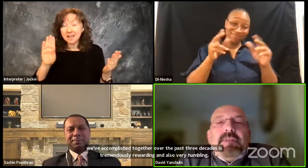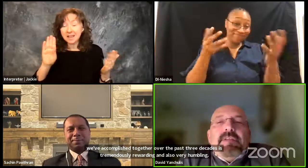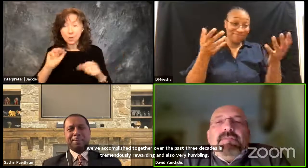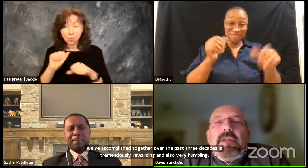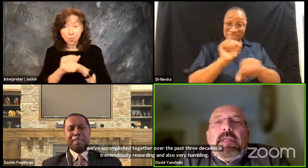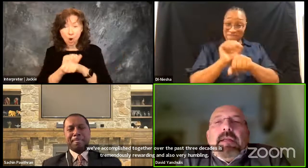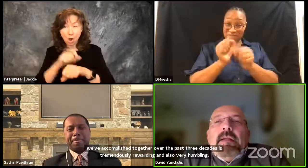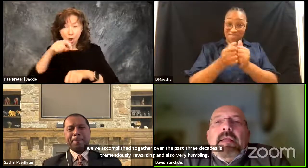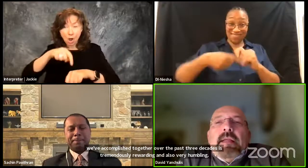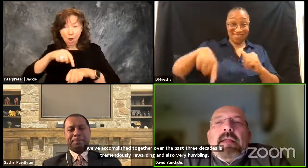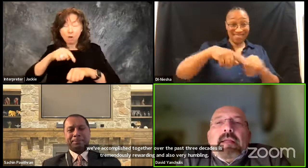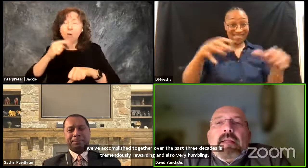deeply fulfilling.